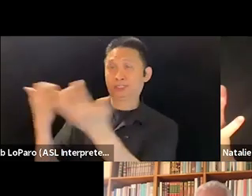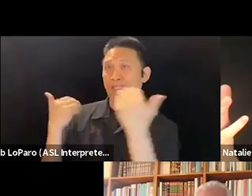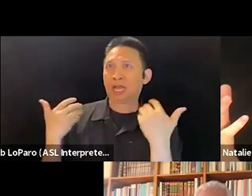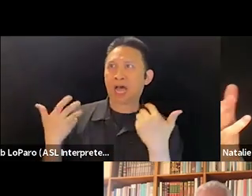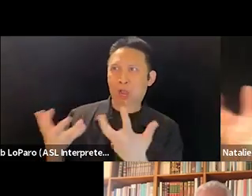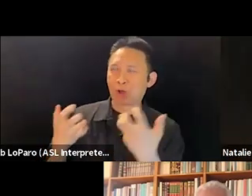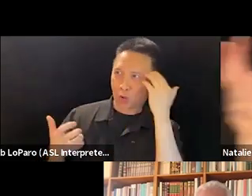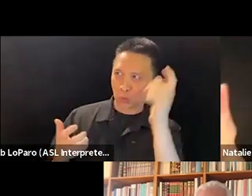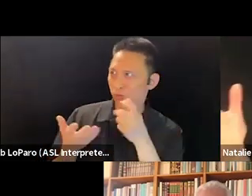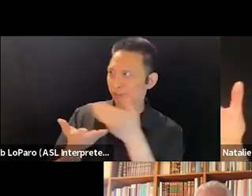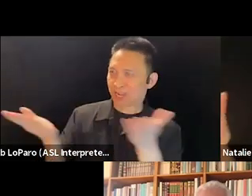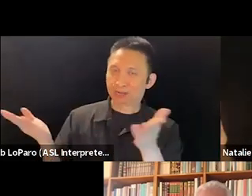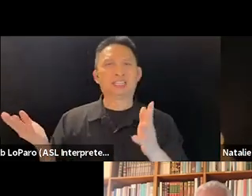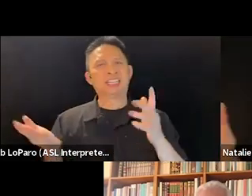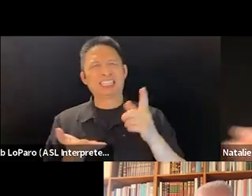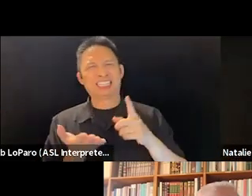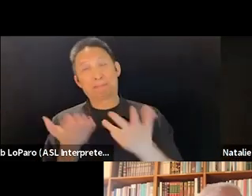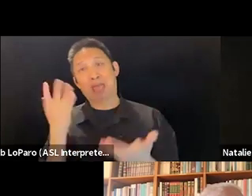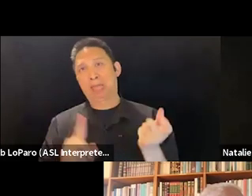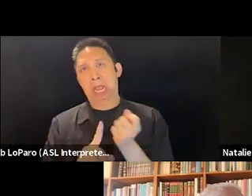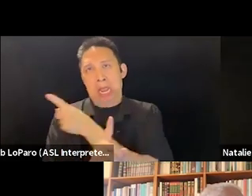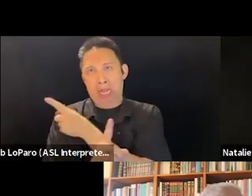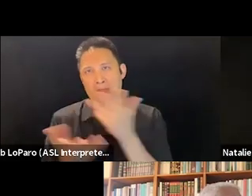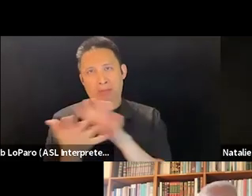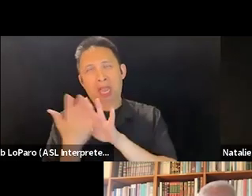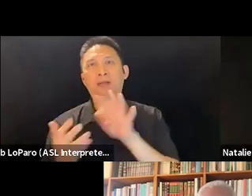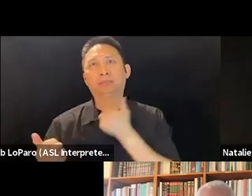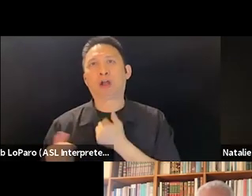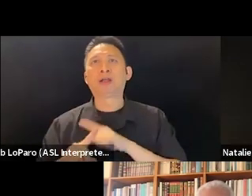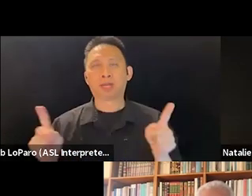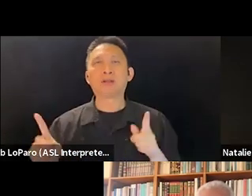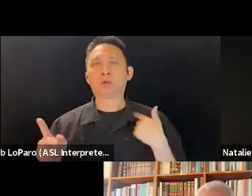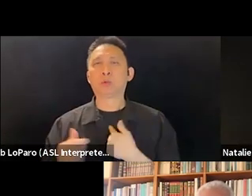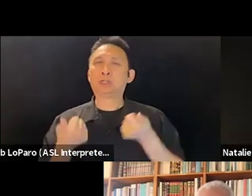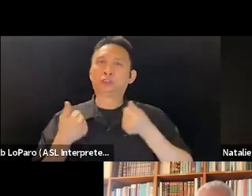So I actually dunno who I'm speaking to. So this might be horribly generalized. But anyway, that's what we are doing is we're saying, okay.